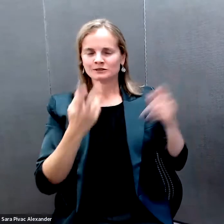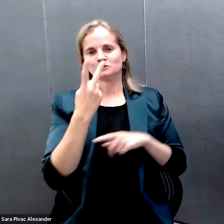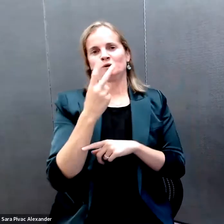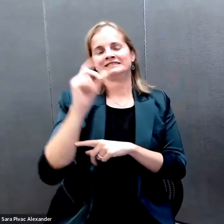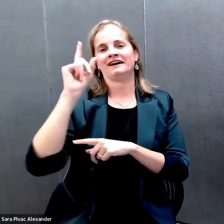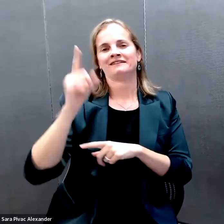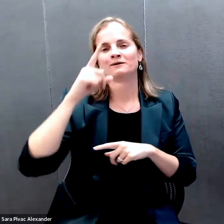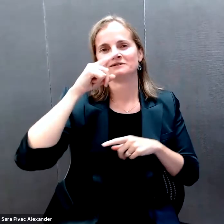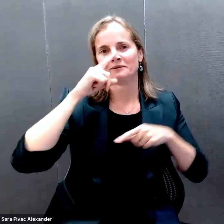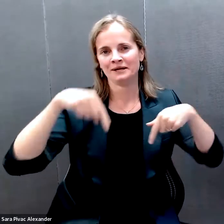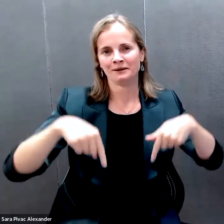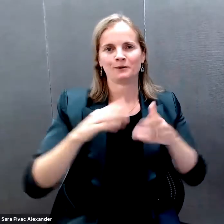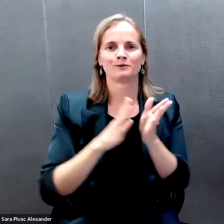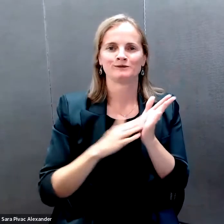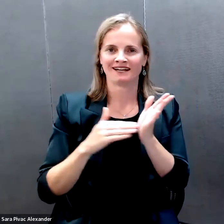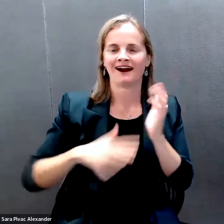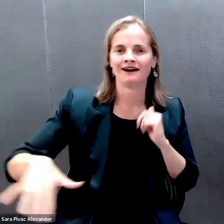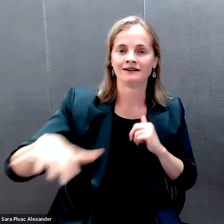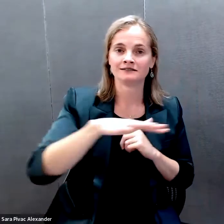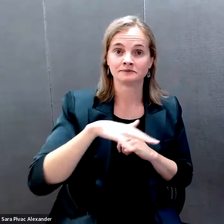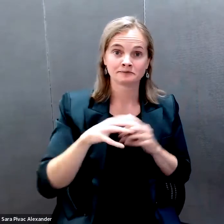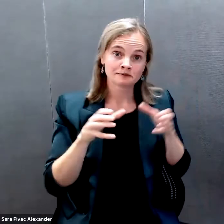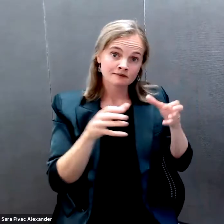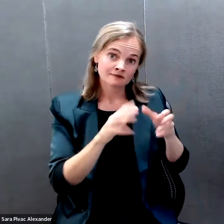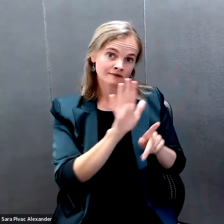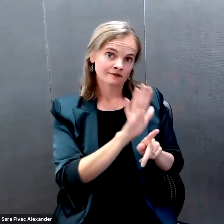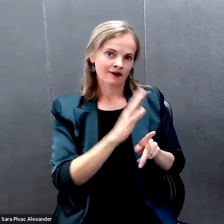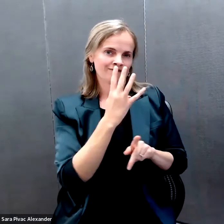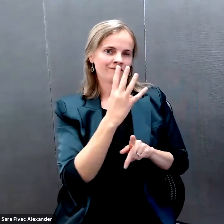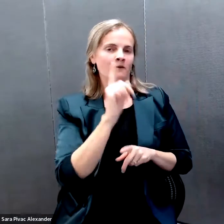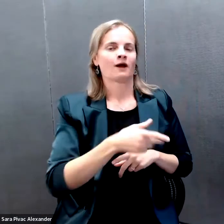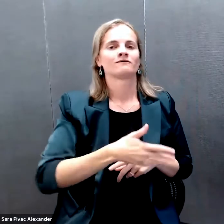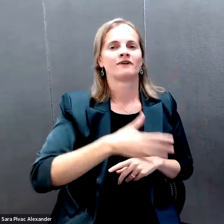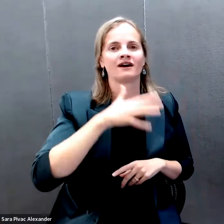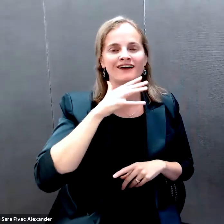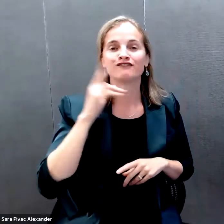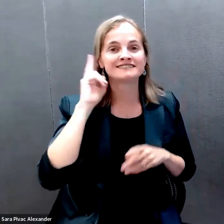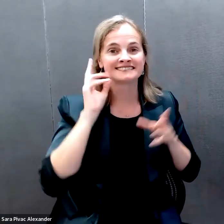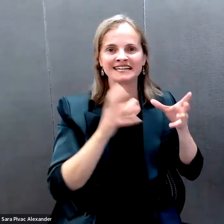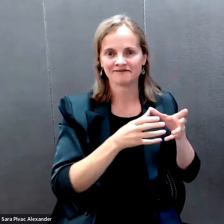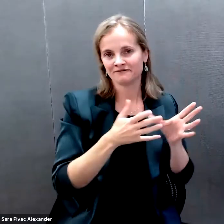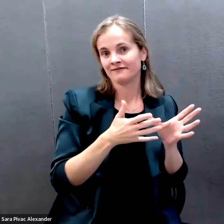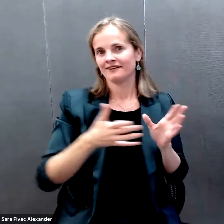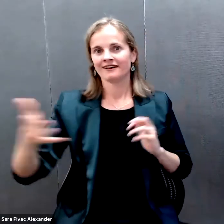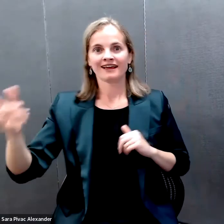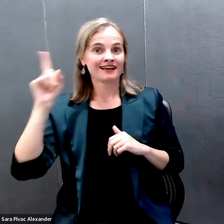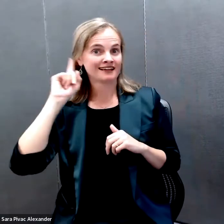let me tell you a little bit about who uses NZSL about 20 000 people in New Zealand say that they can use NZSL